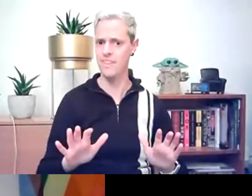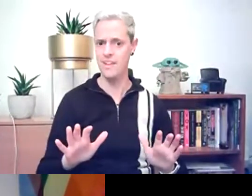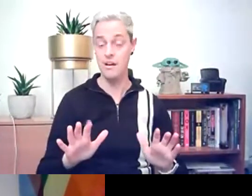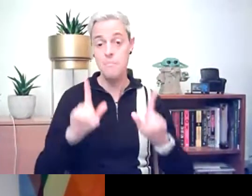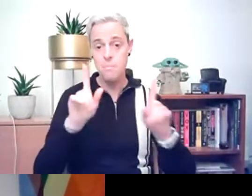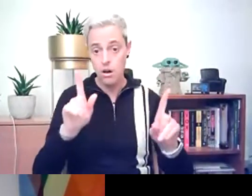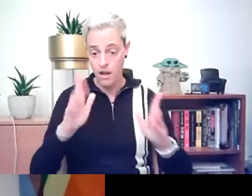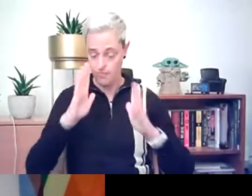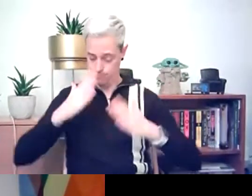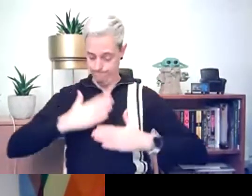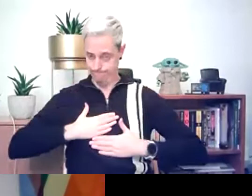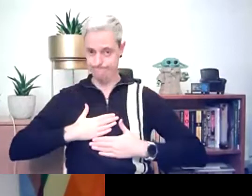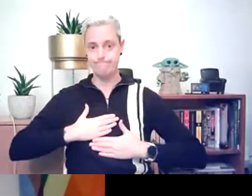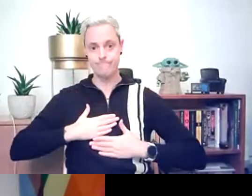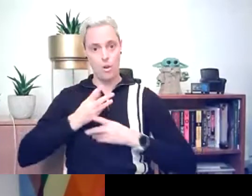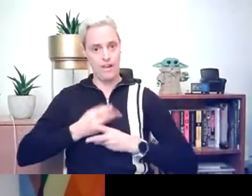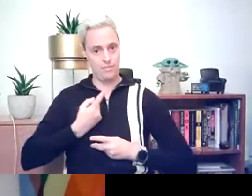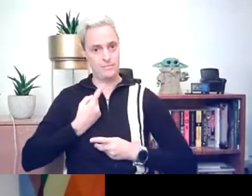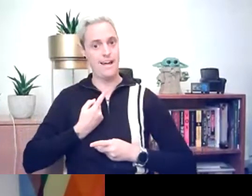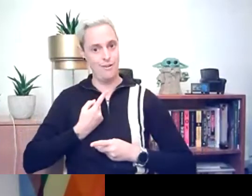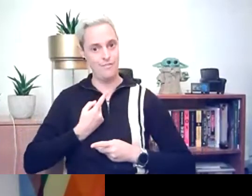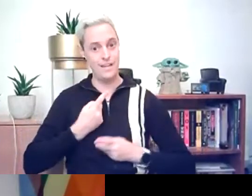look off to you within that. 18:38:45 Yeah, it's really difficult so knowing